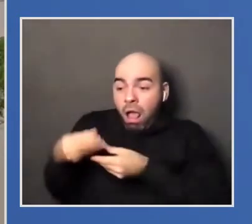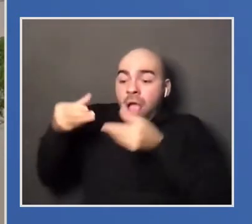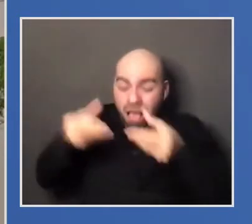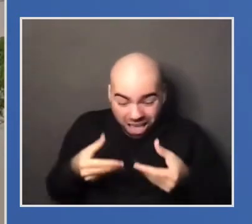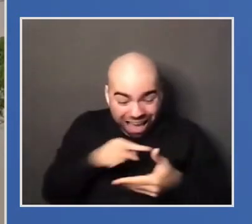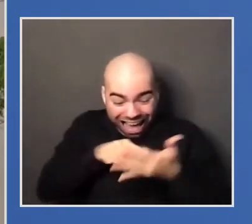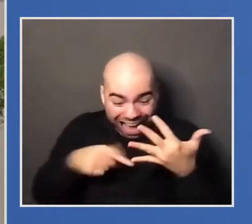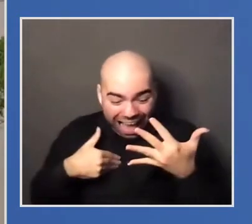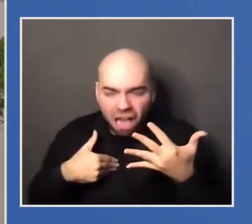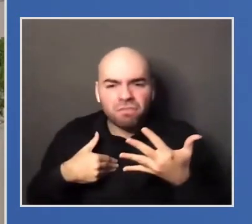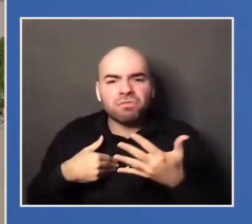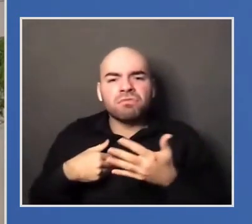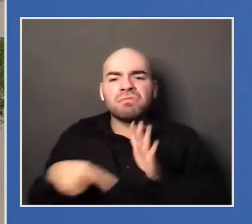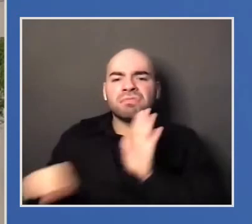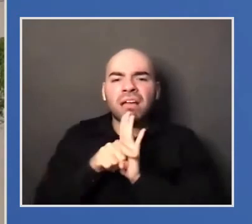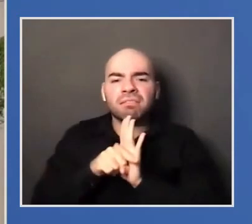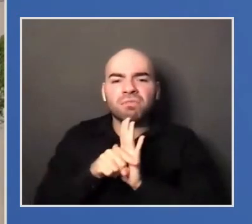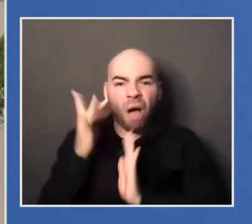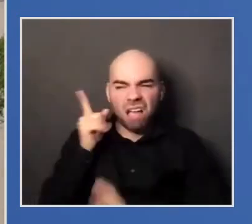NATIONAL ORIGIN AND GENDER. EVERYBODY KNOWS WHO DONALD